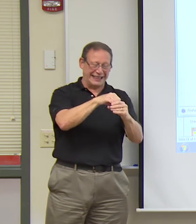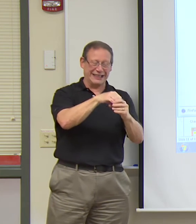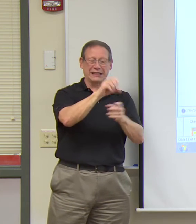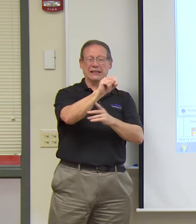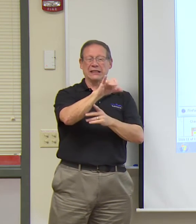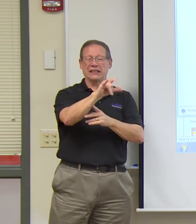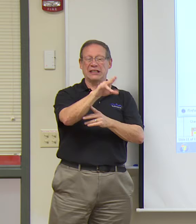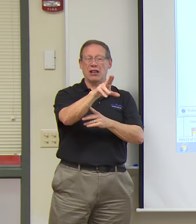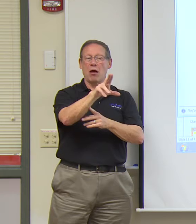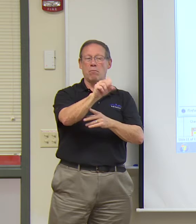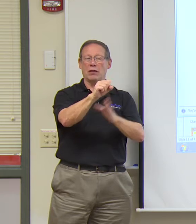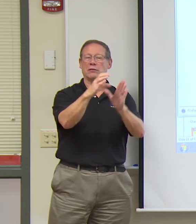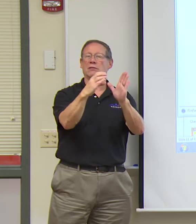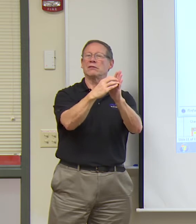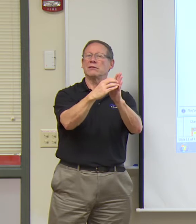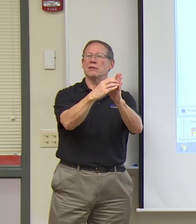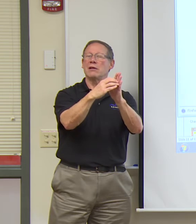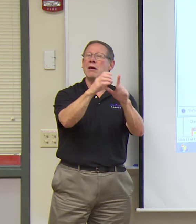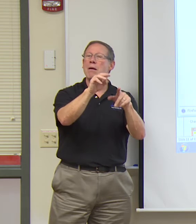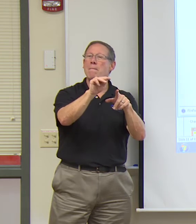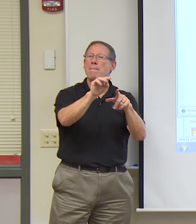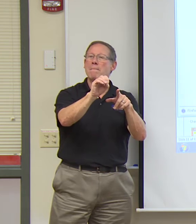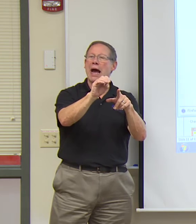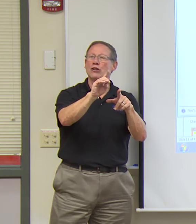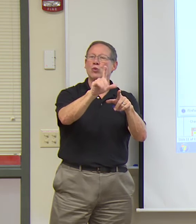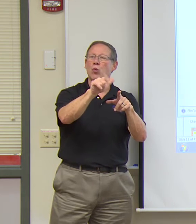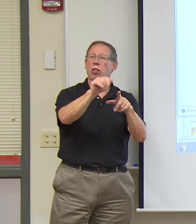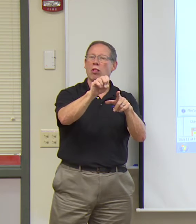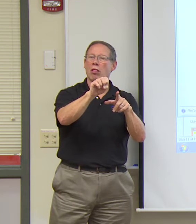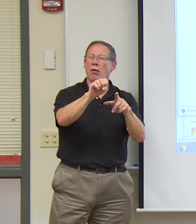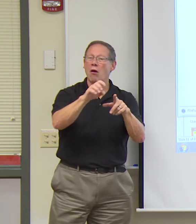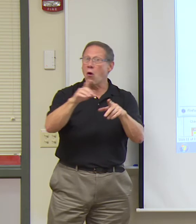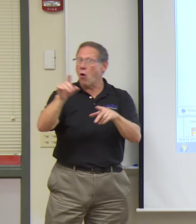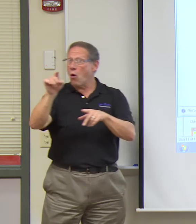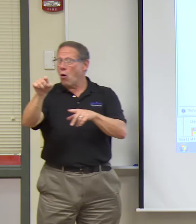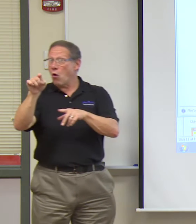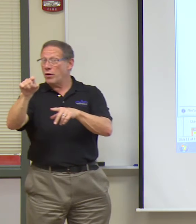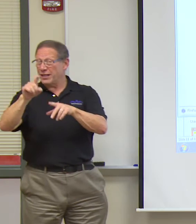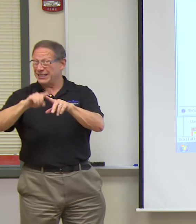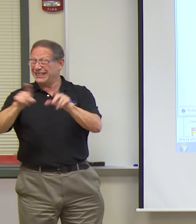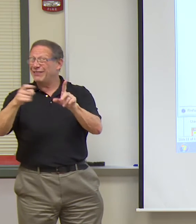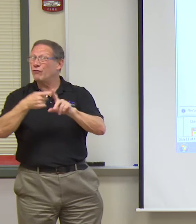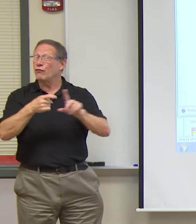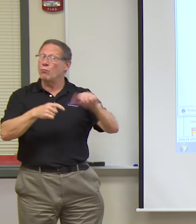unlike any other files and topics in myCourses,